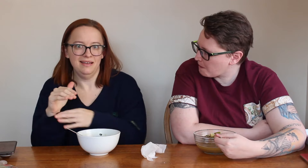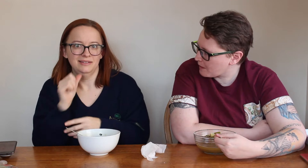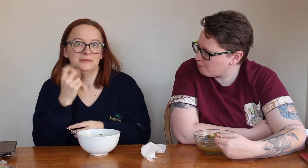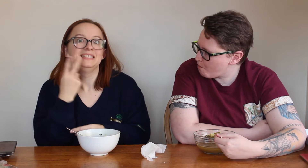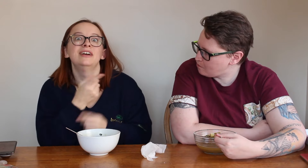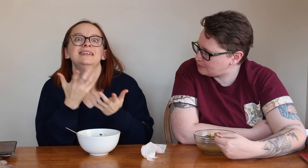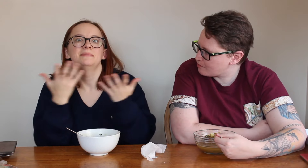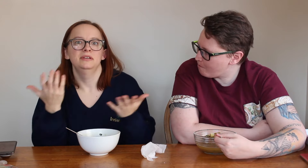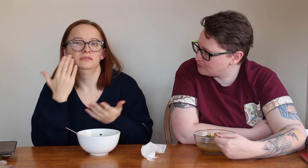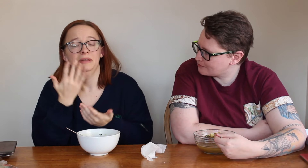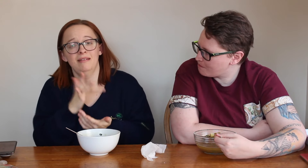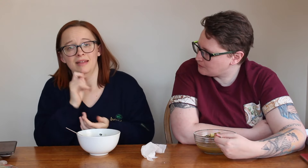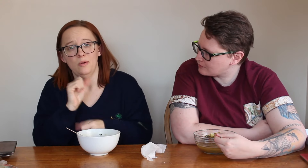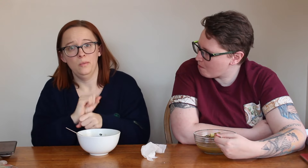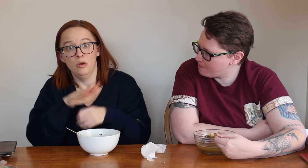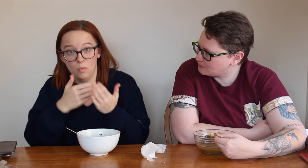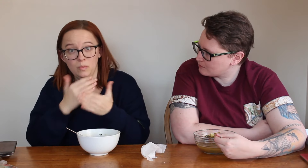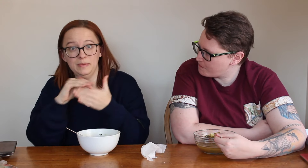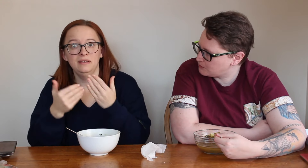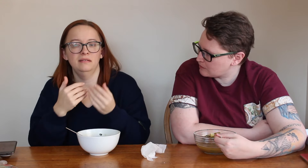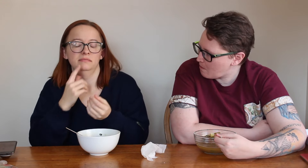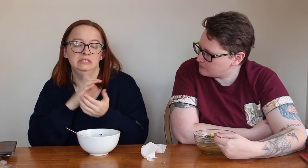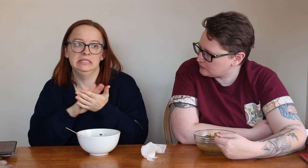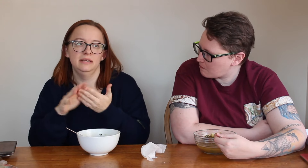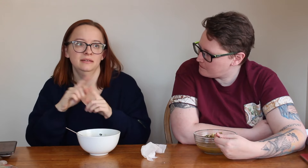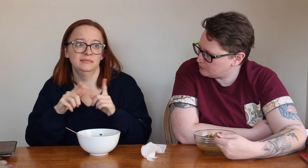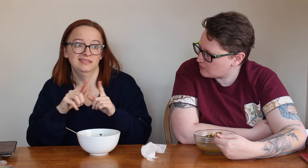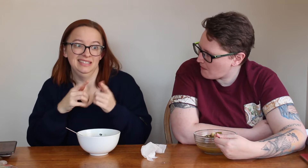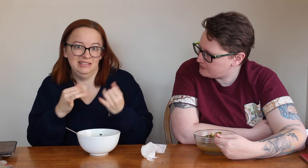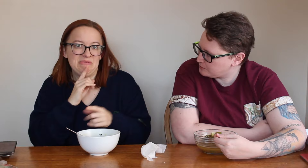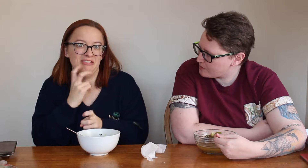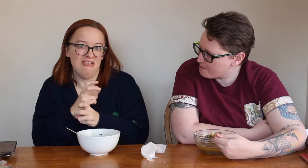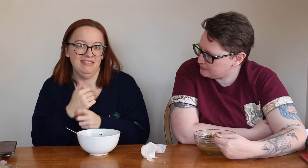I love her, but it's good to be with other people as well. But it's really hard to try and figure out how to